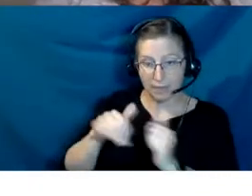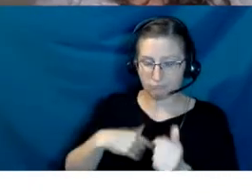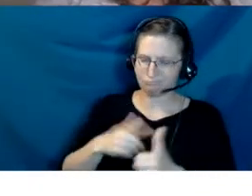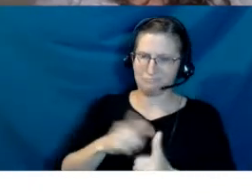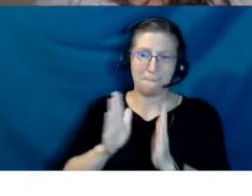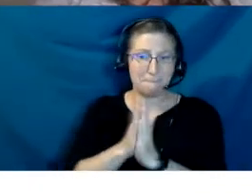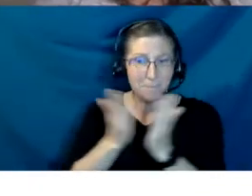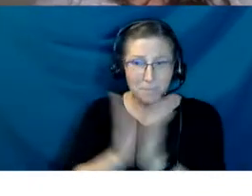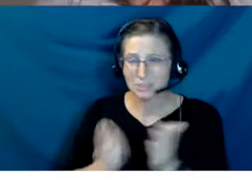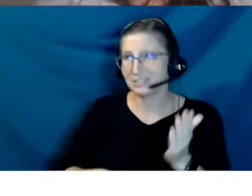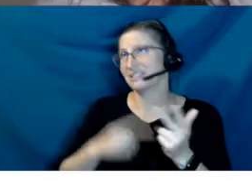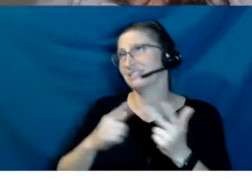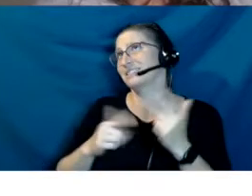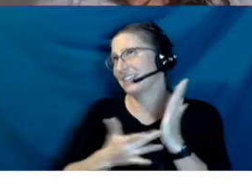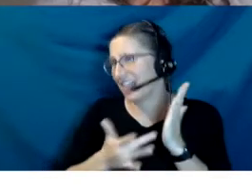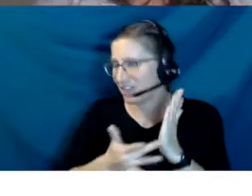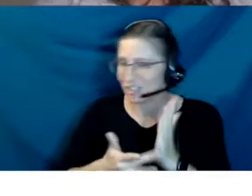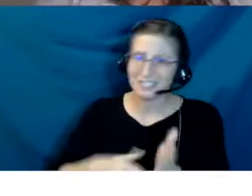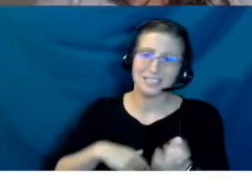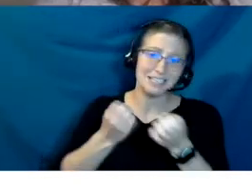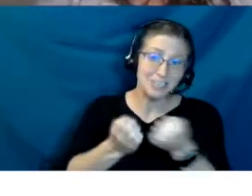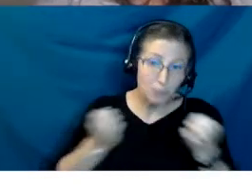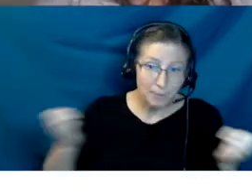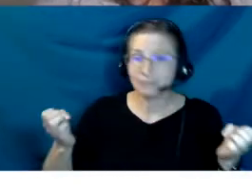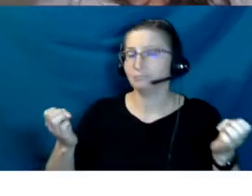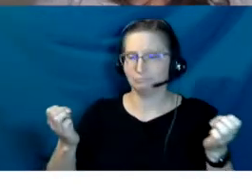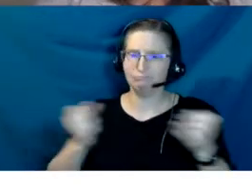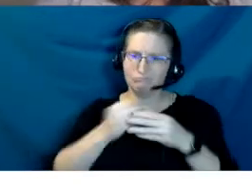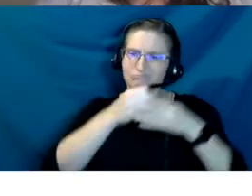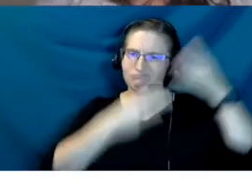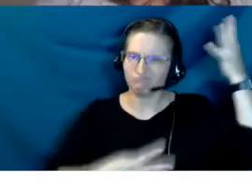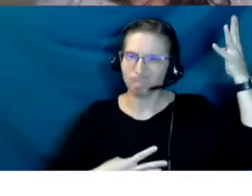be checked out. And we're always looking for suggestions of items that might be useful